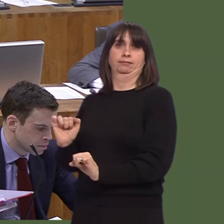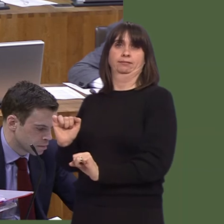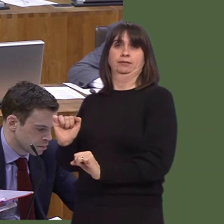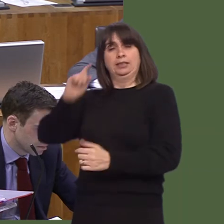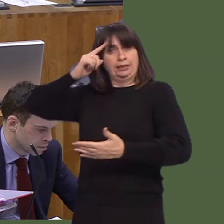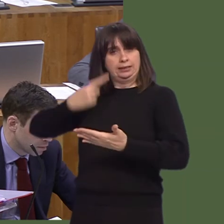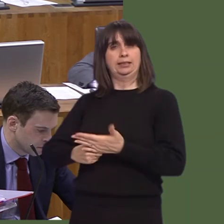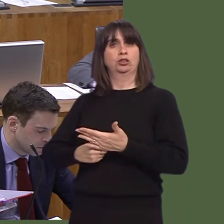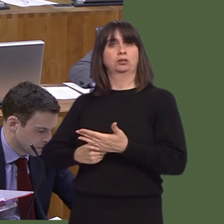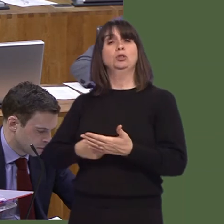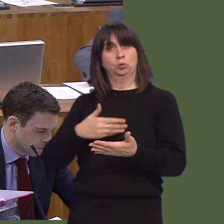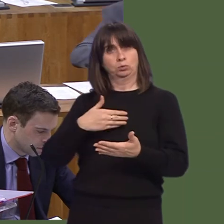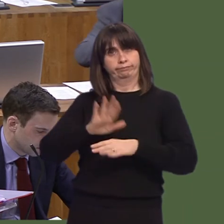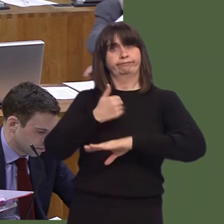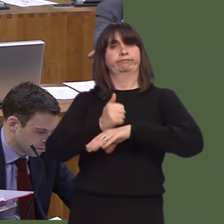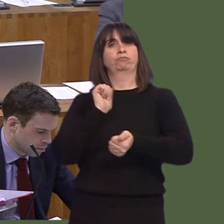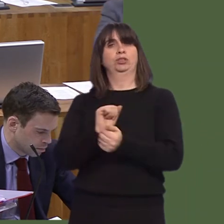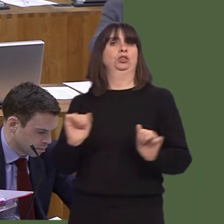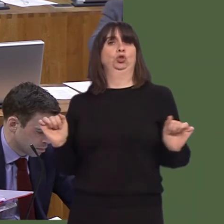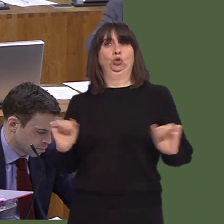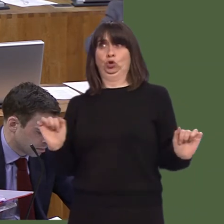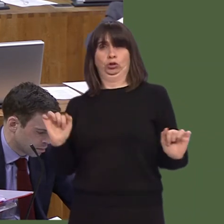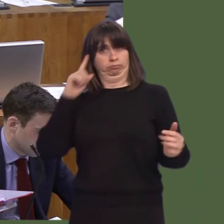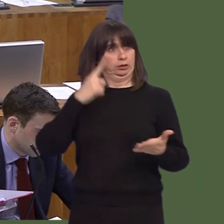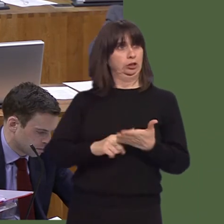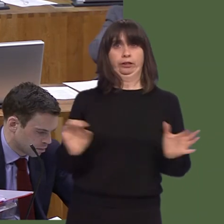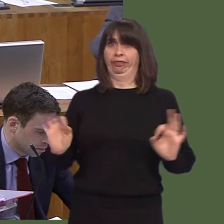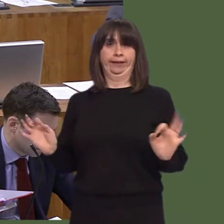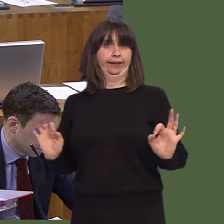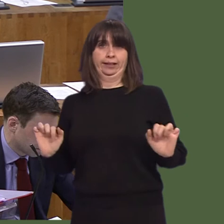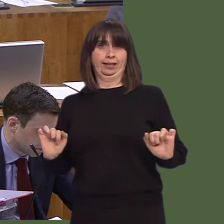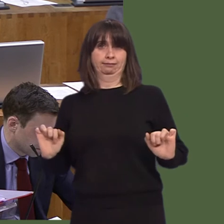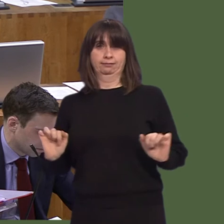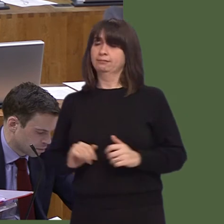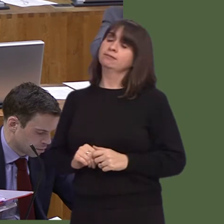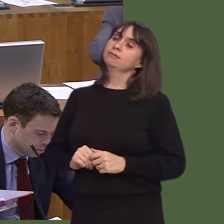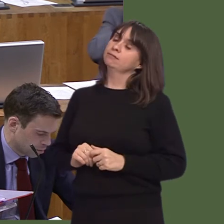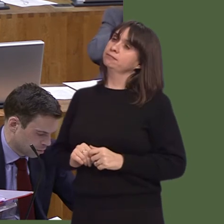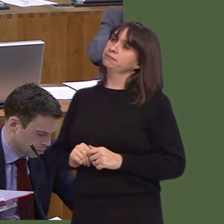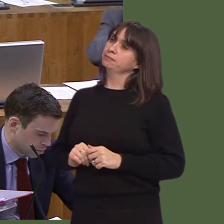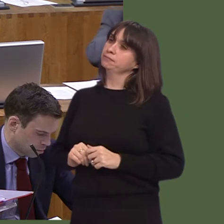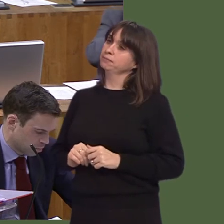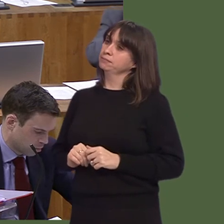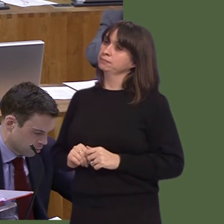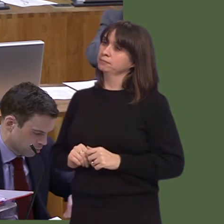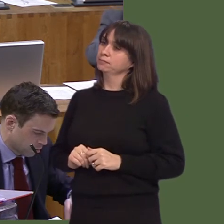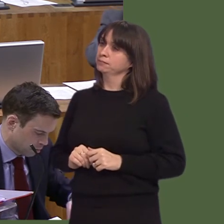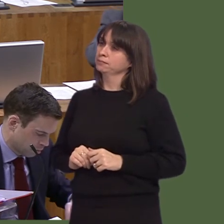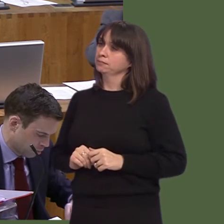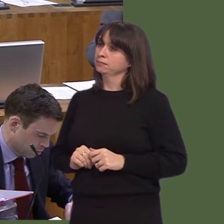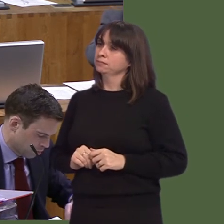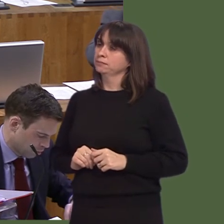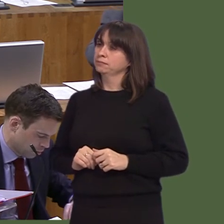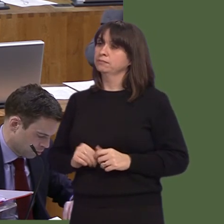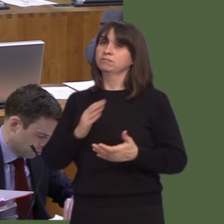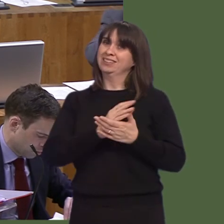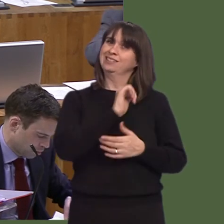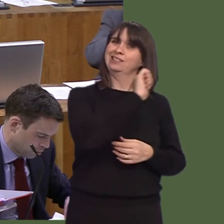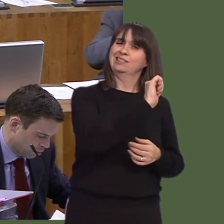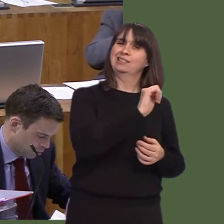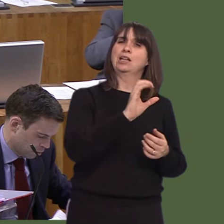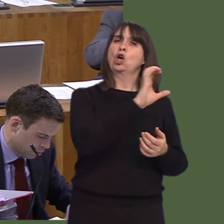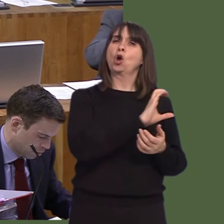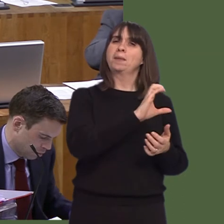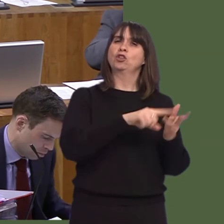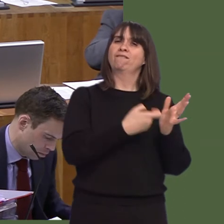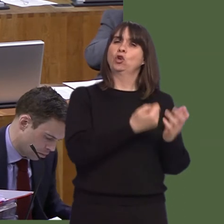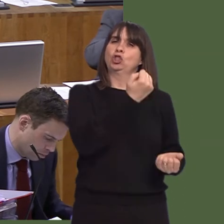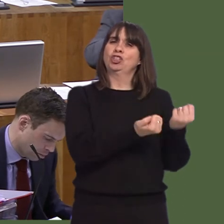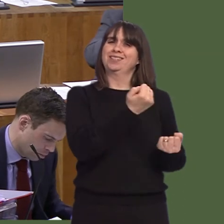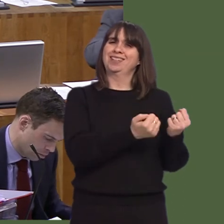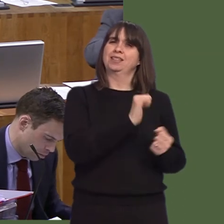have shaped the management of our land, underpinned patterns of food production, and supported